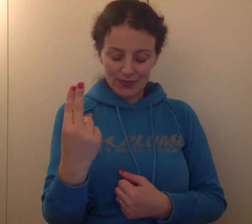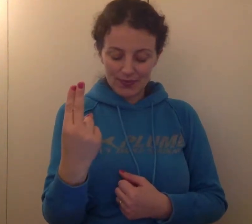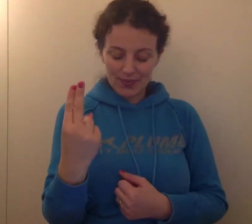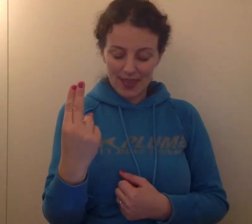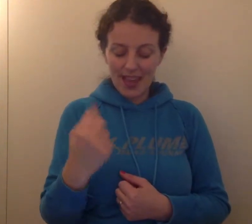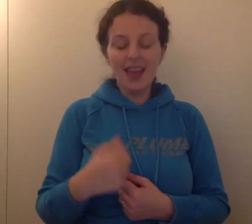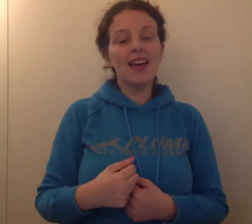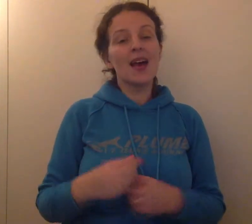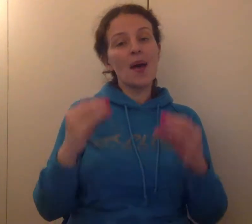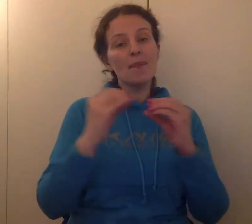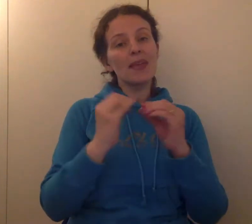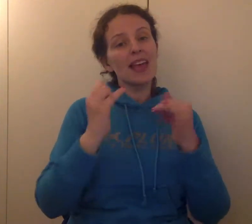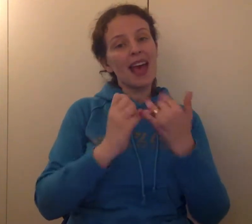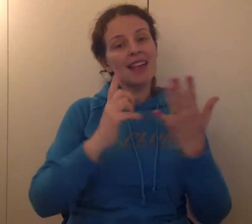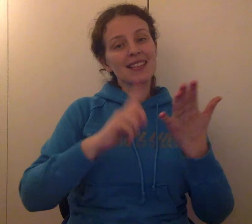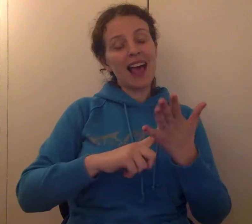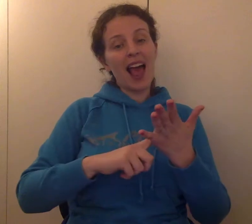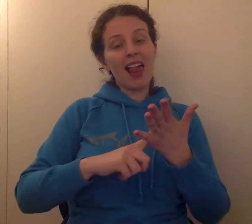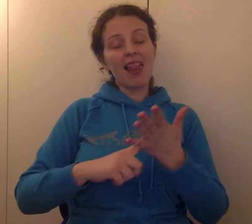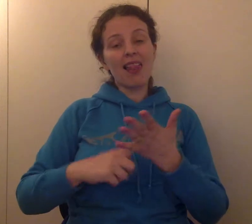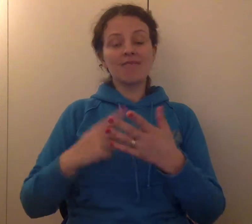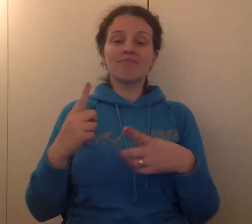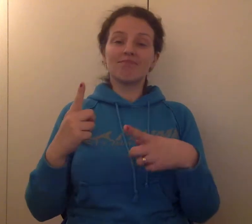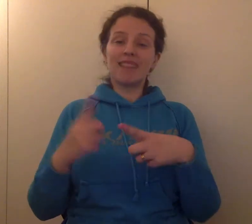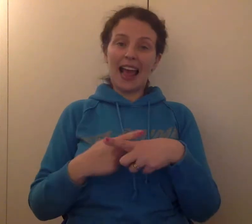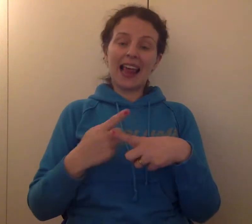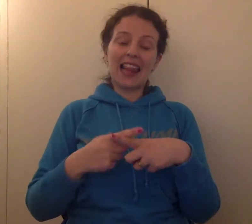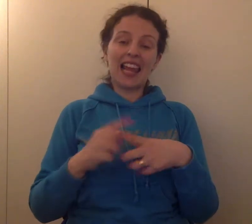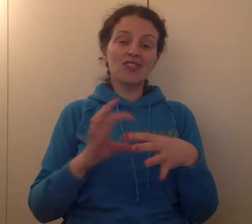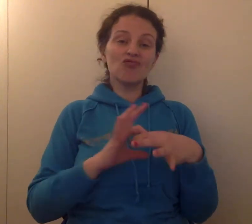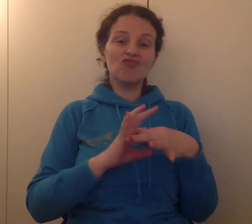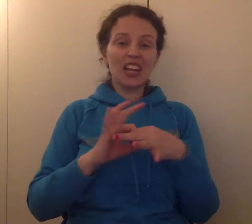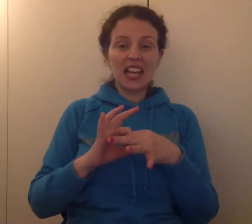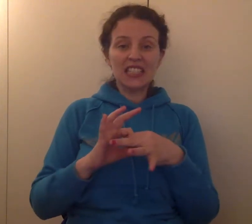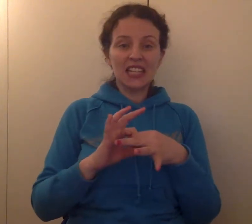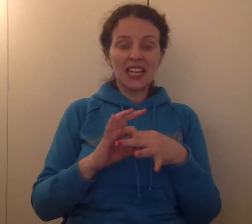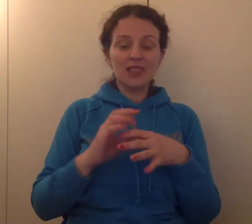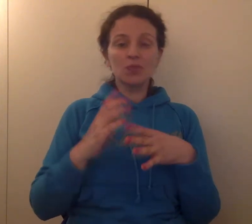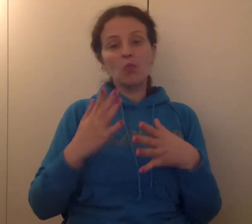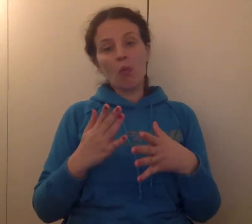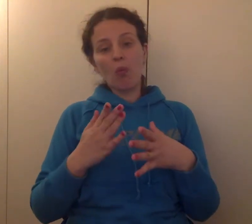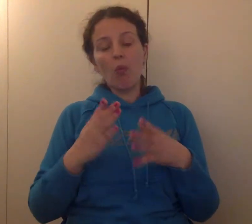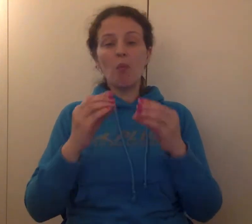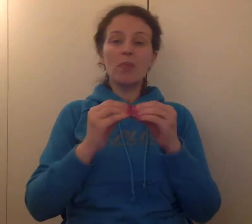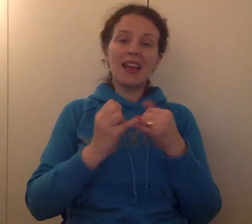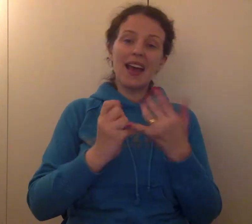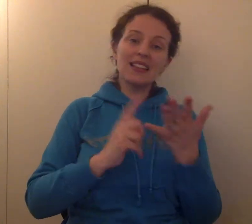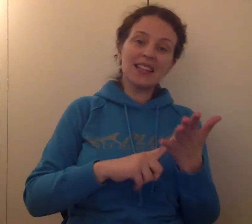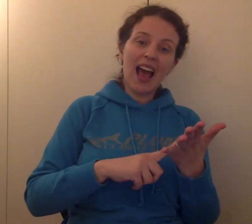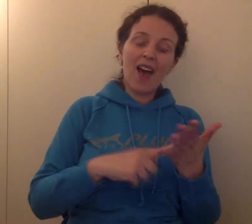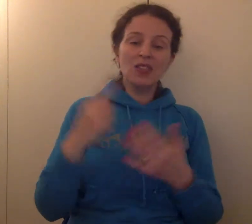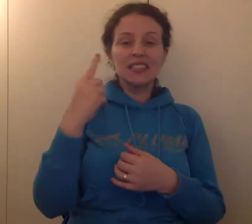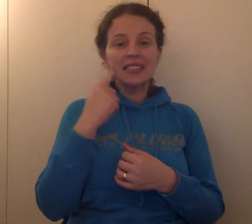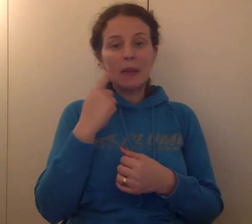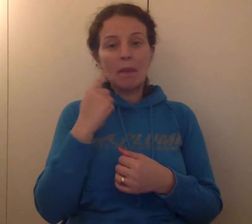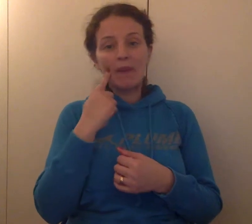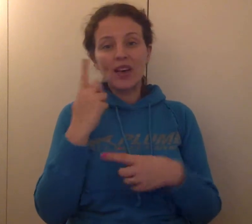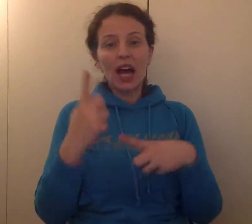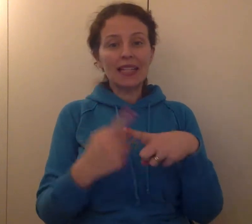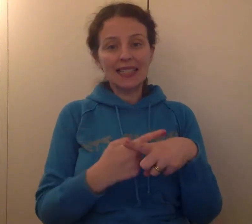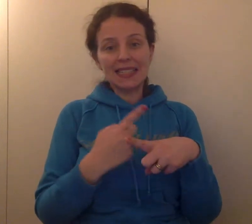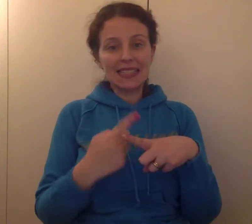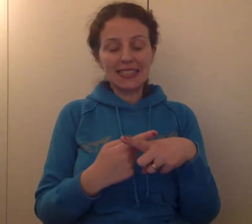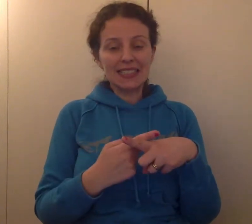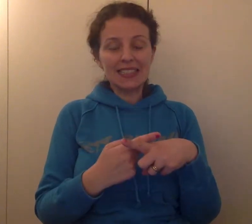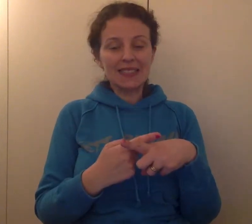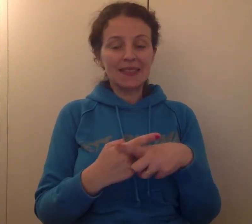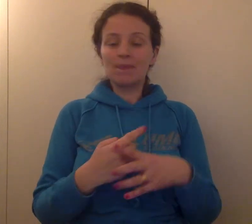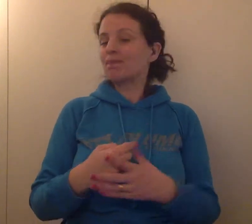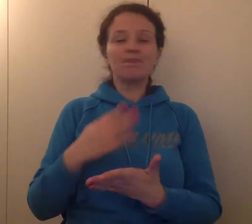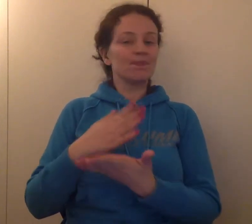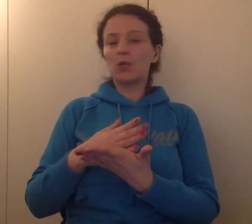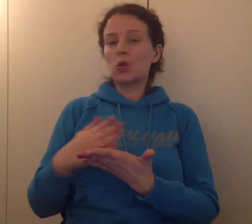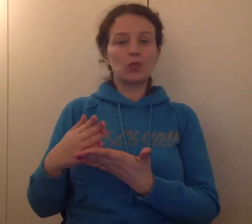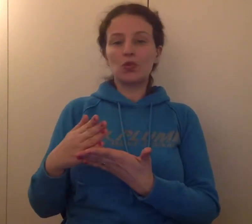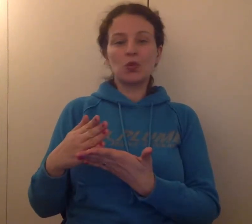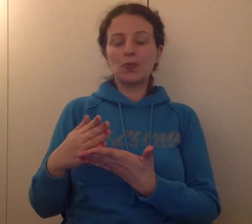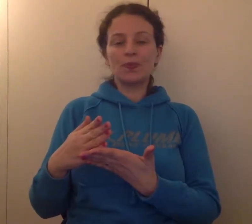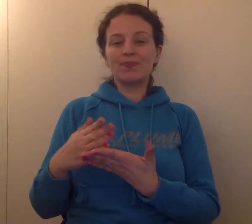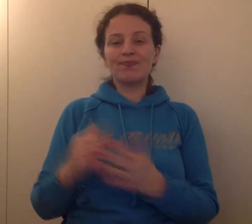BSL is related to or simplified English. Not true.